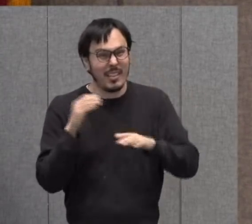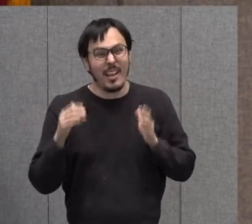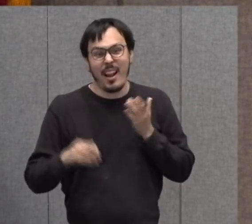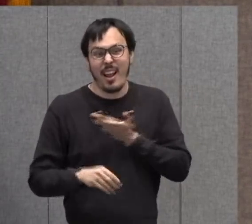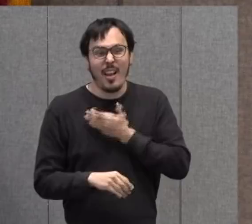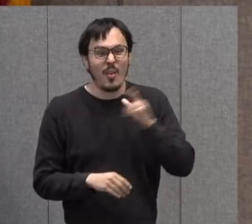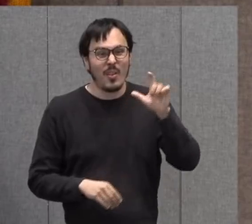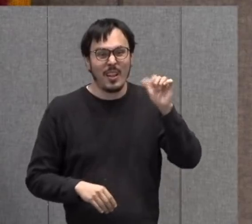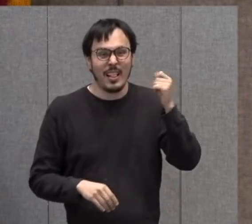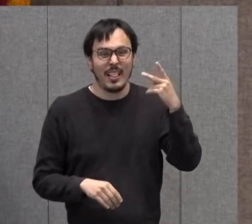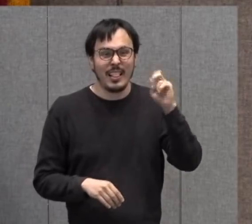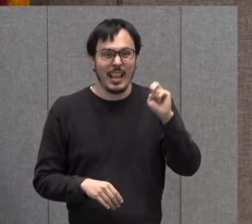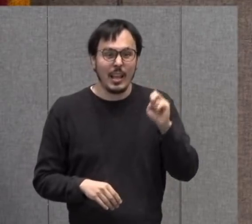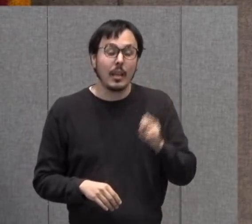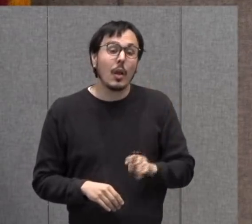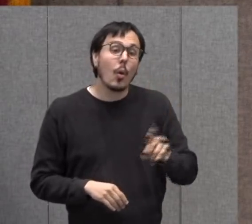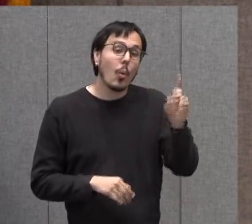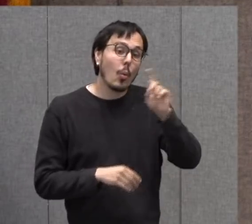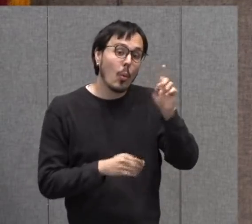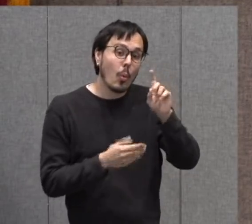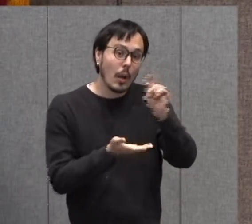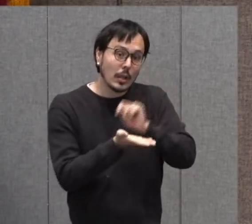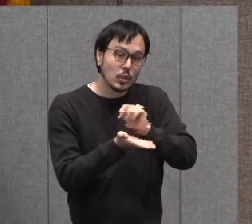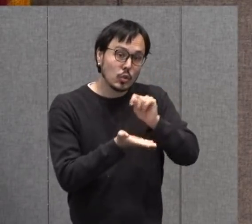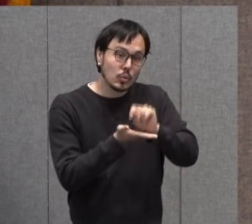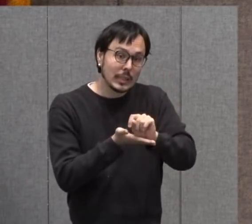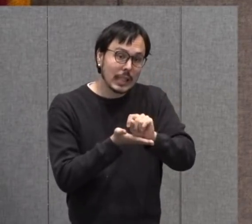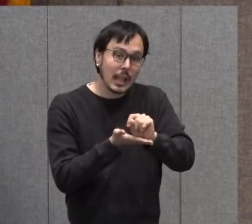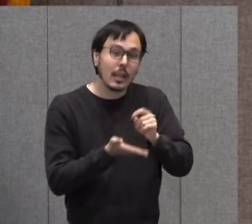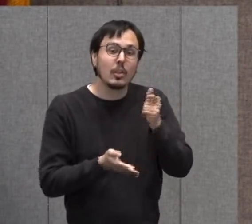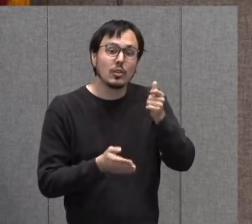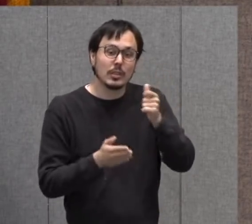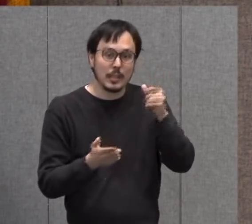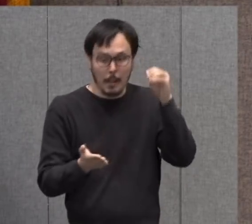If you put a trillion of our stars onto a gigantic roll of paper,